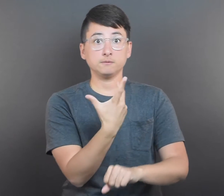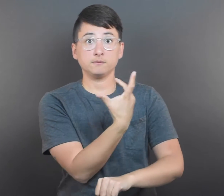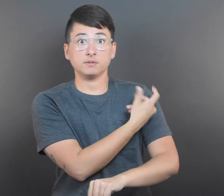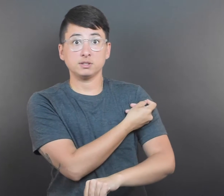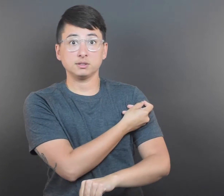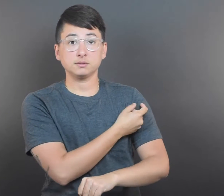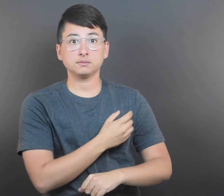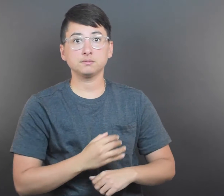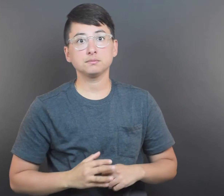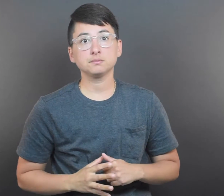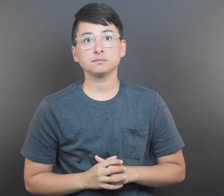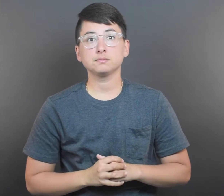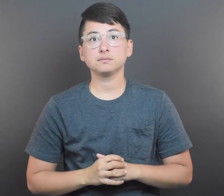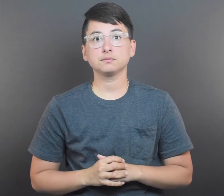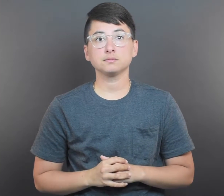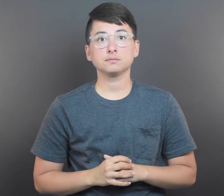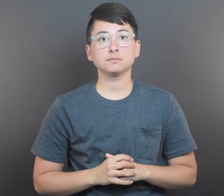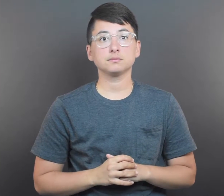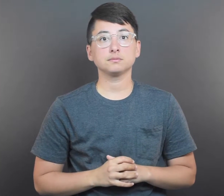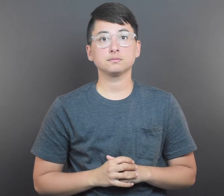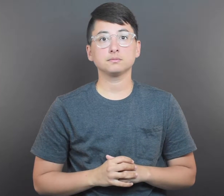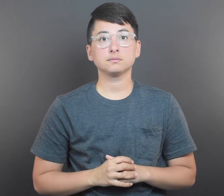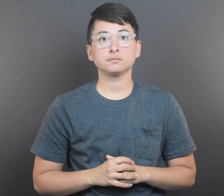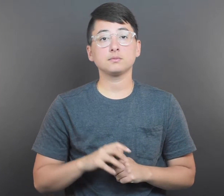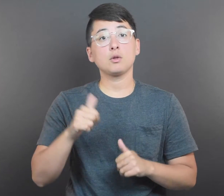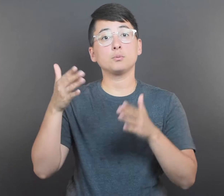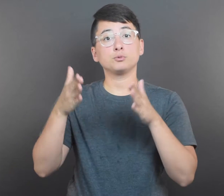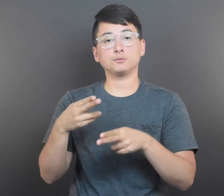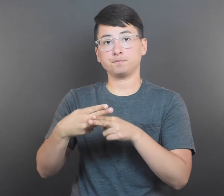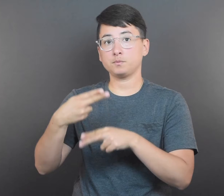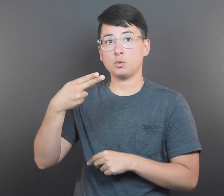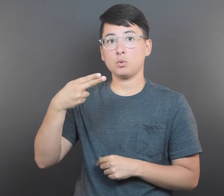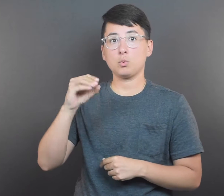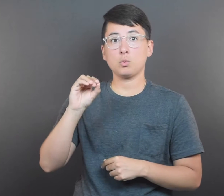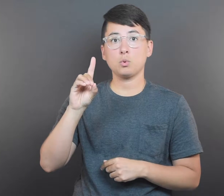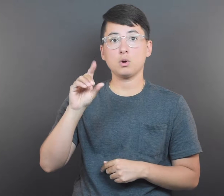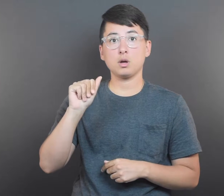commented the "high hesitancy to vaccination across the different